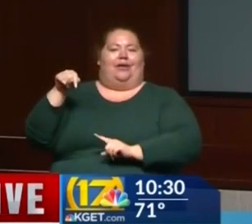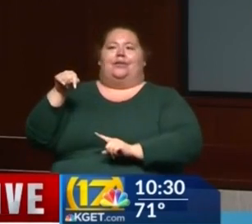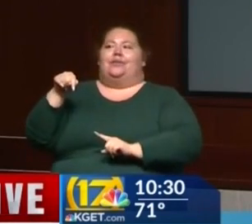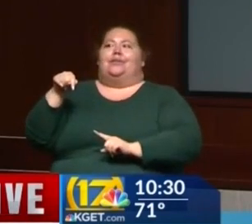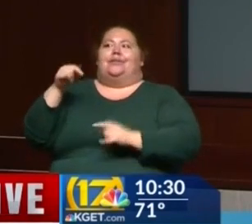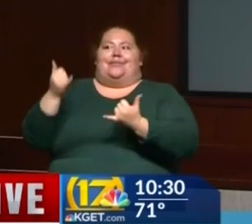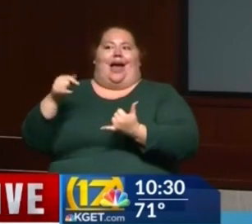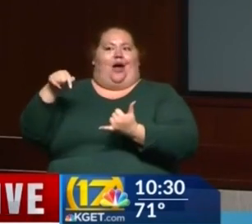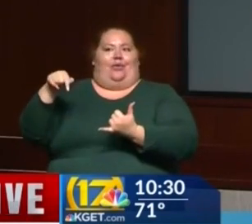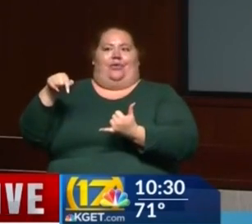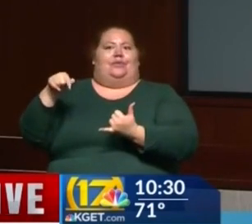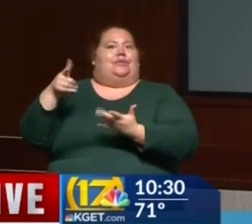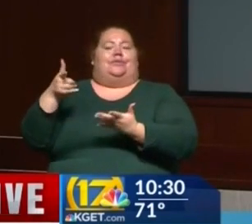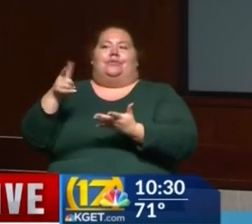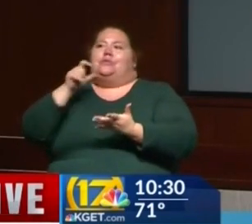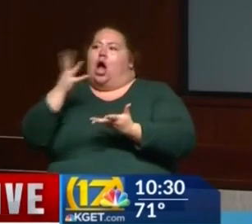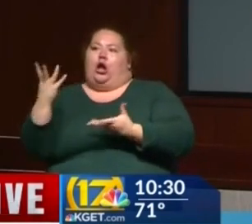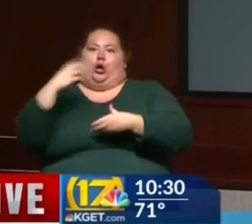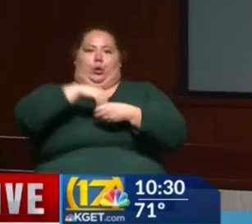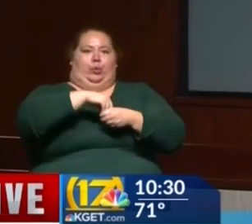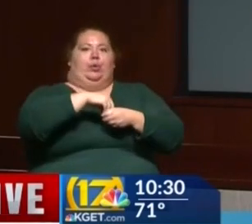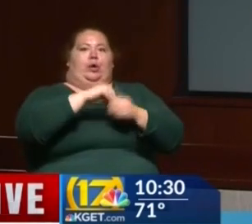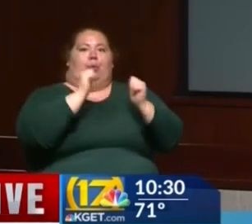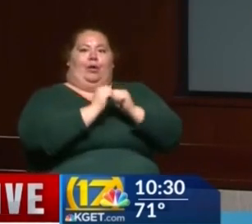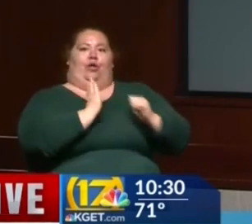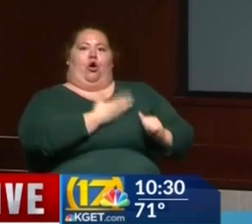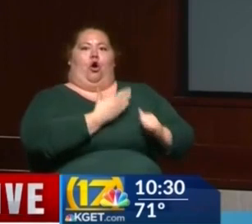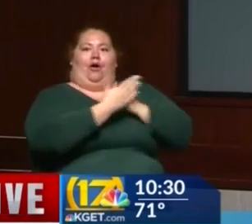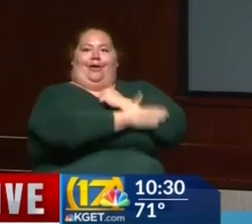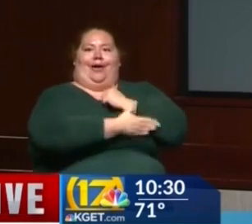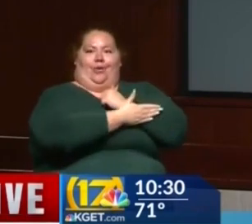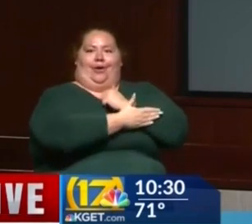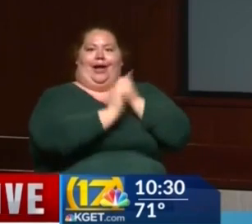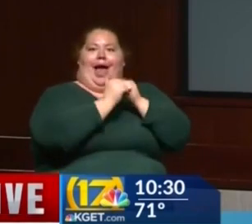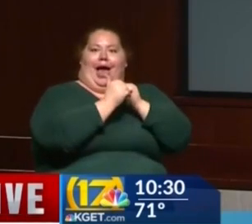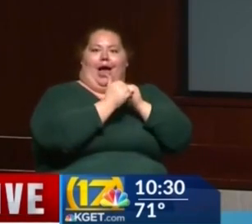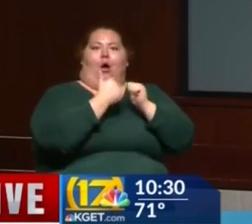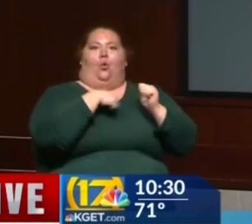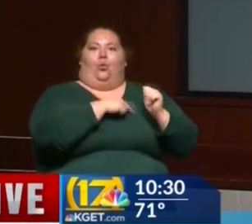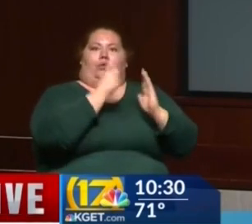WITH THE MOBILE TESTING SITE IS NOT SUBMITTING USED TO ATTRACT COVERT CASES BECAUSE OF